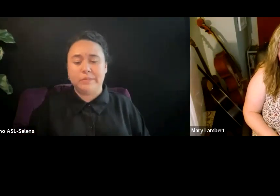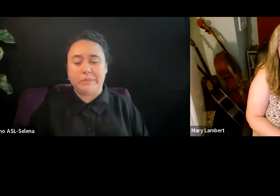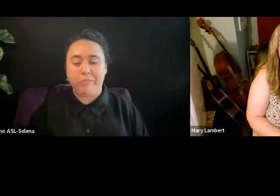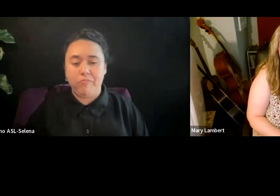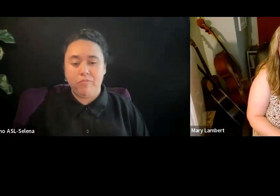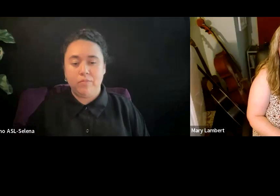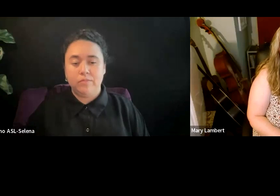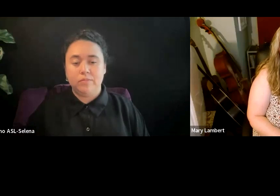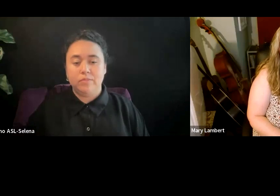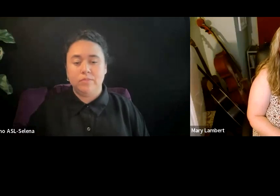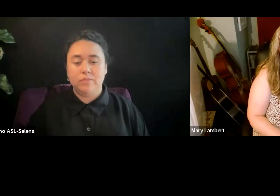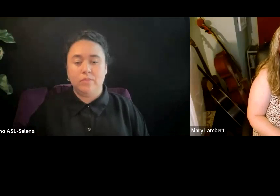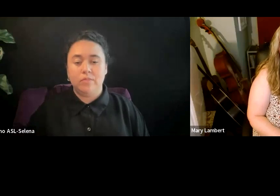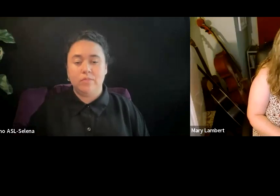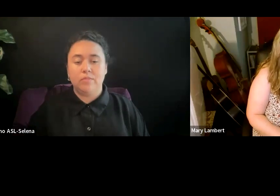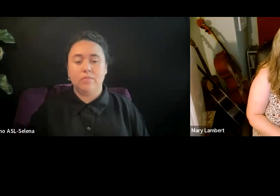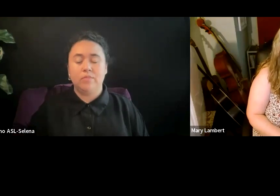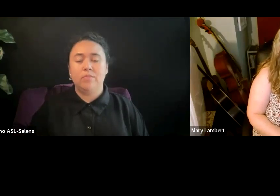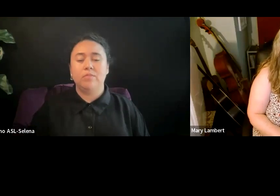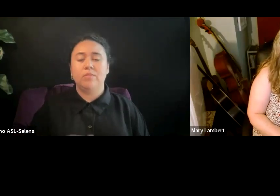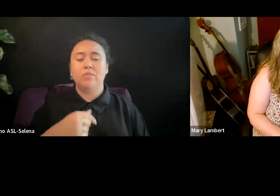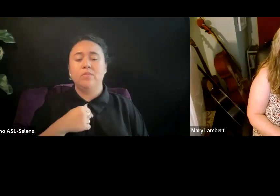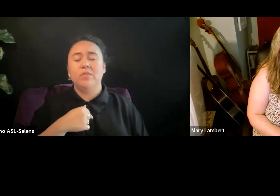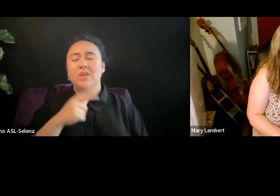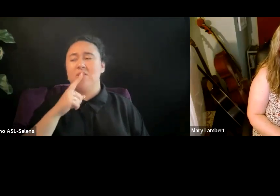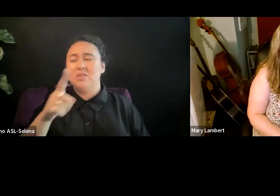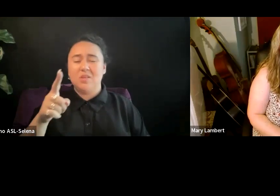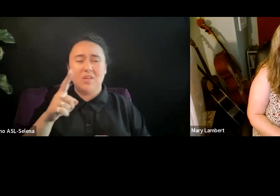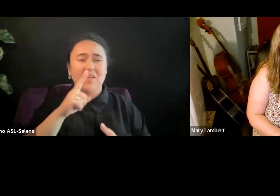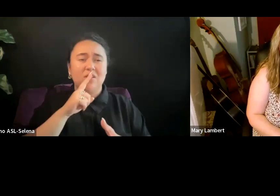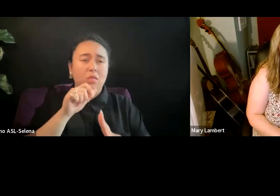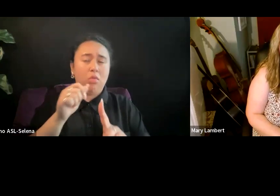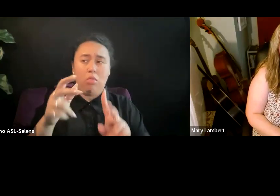That the crow hysterical, that big,